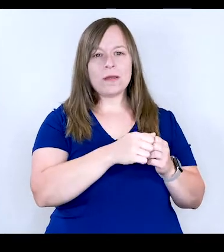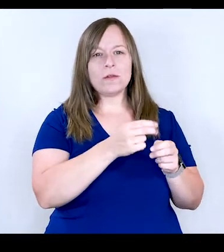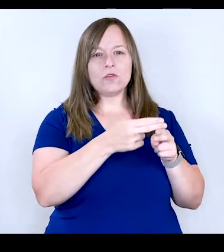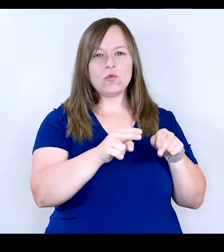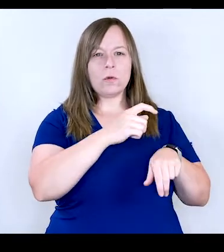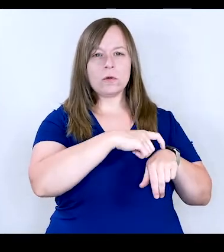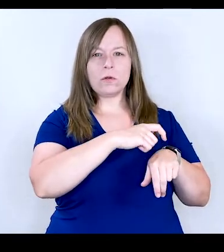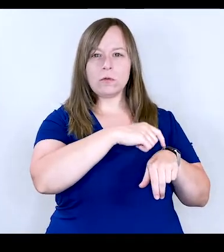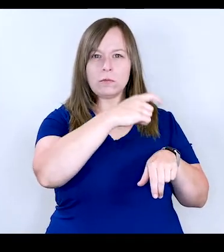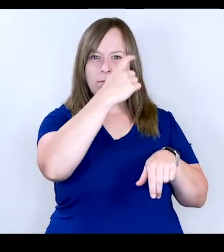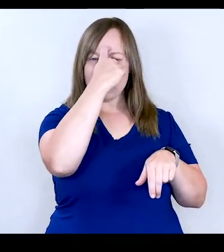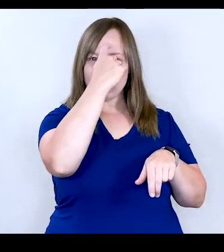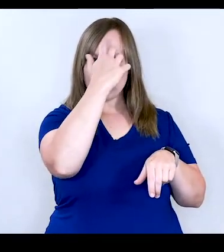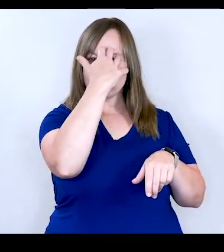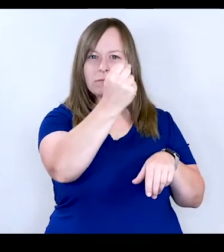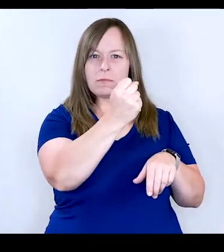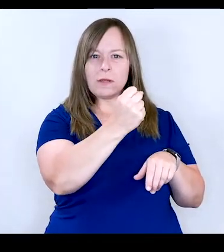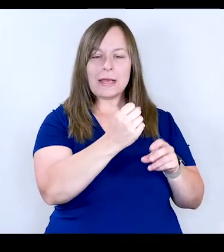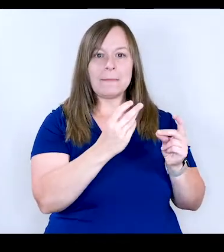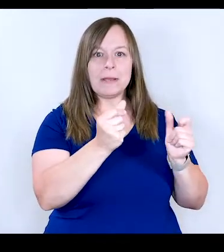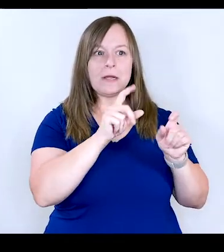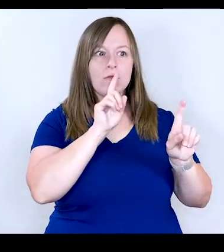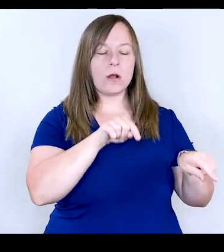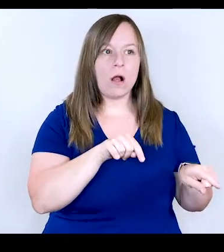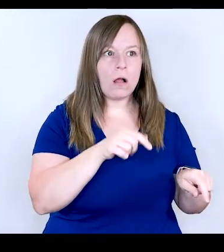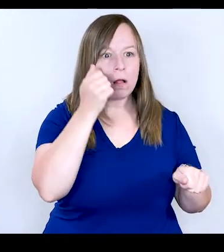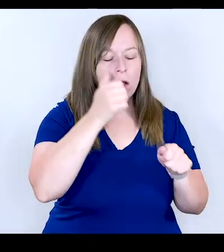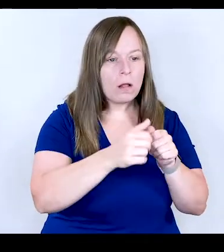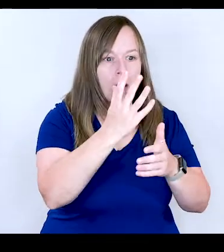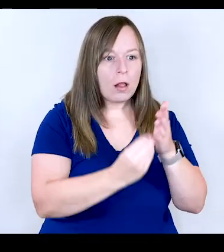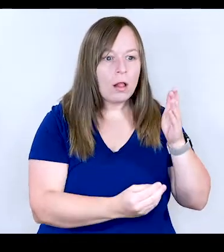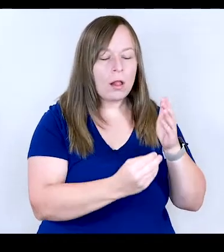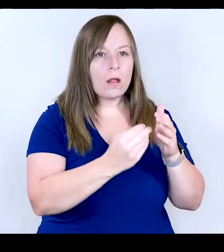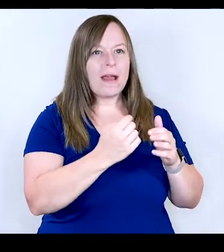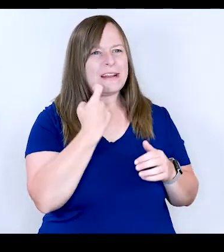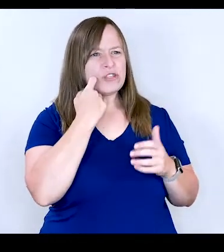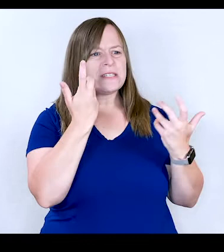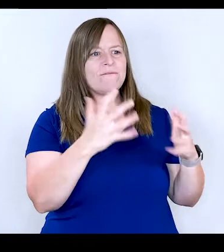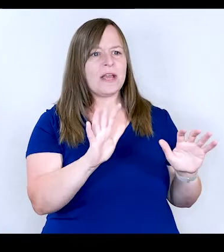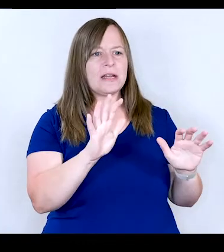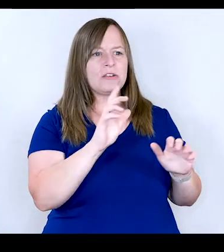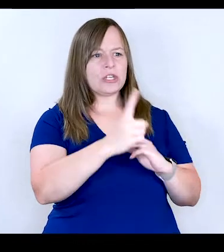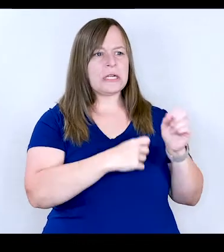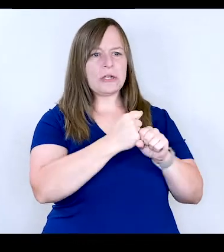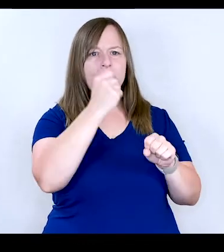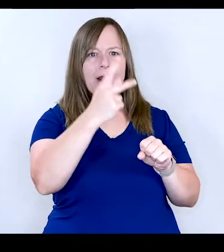as well as immediate recall. And just finished a year and a half at the